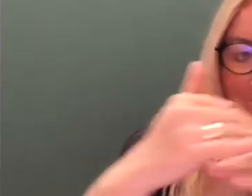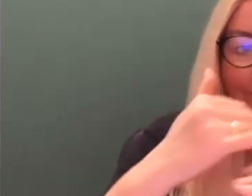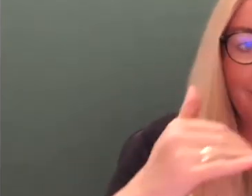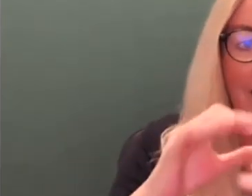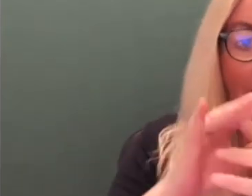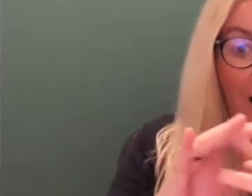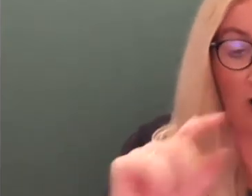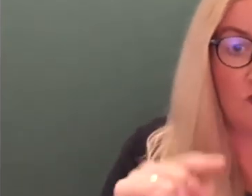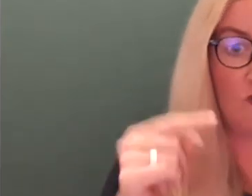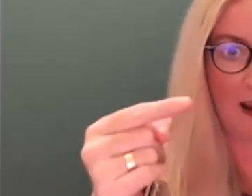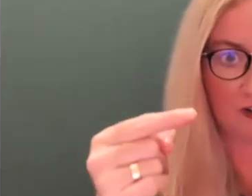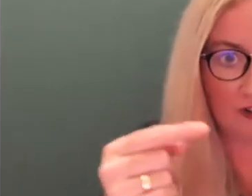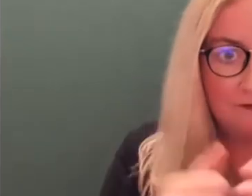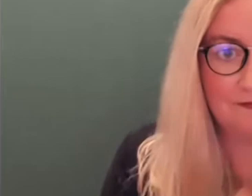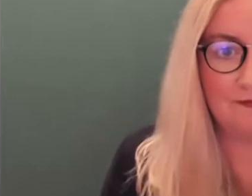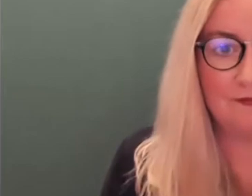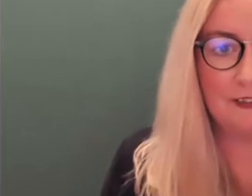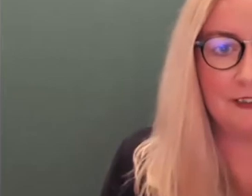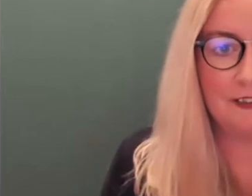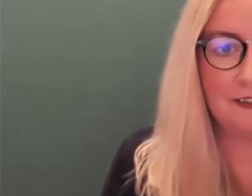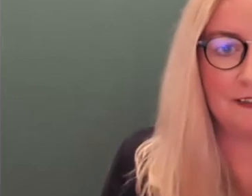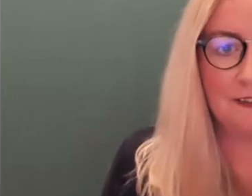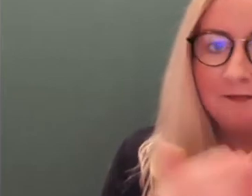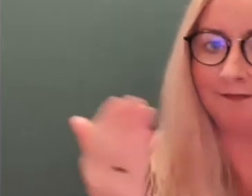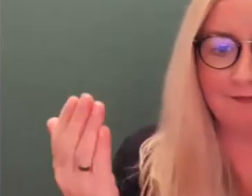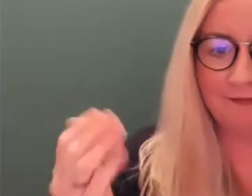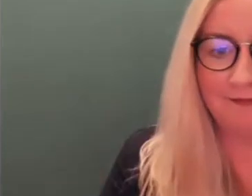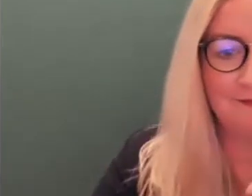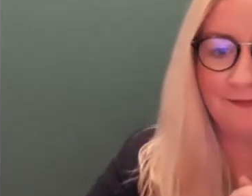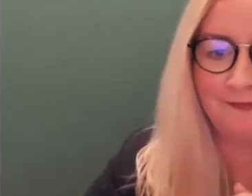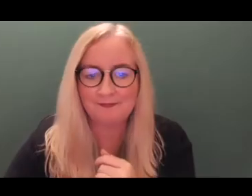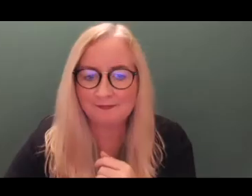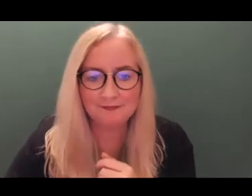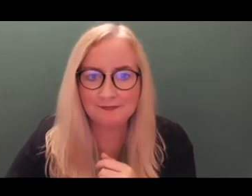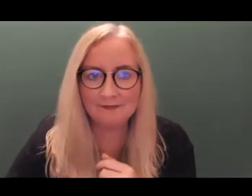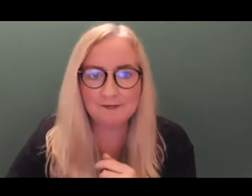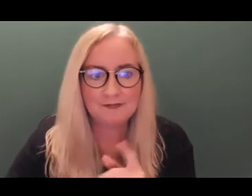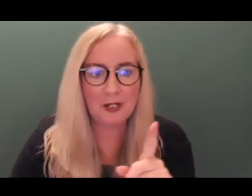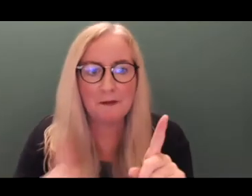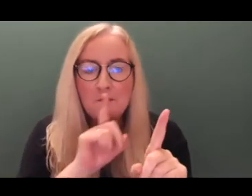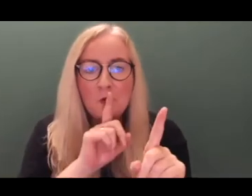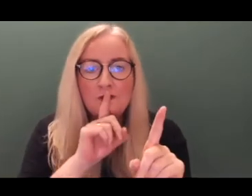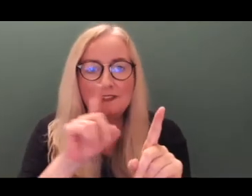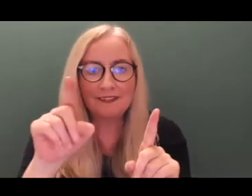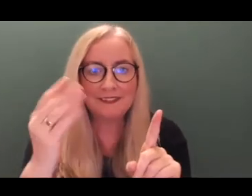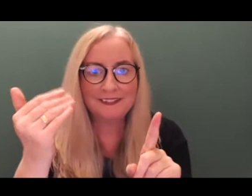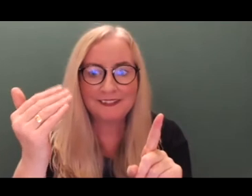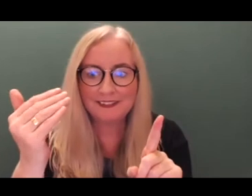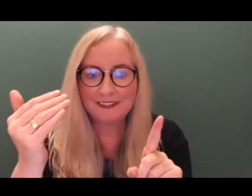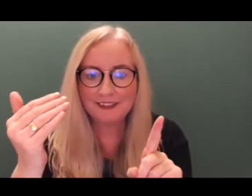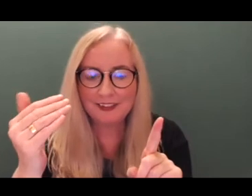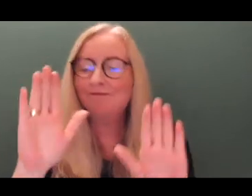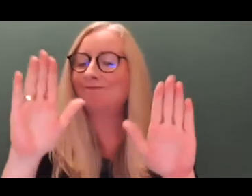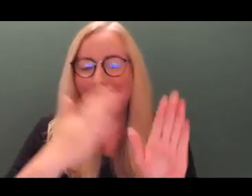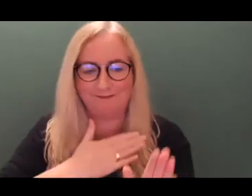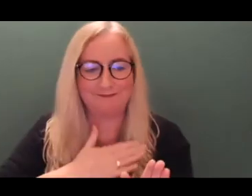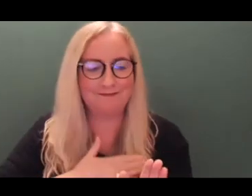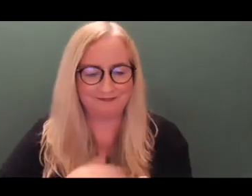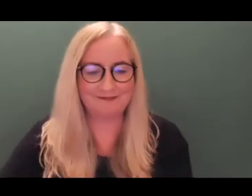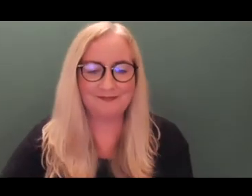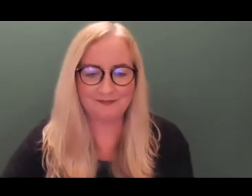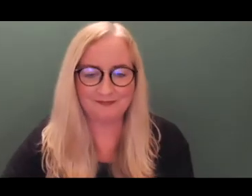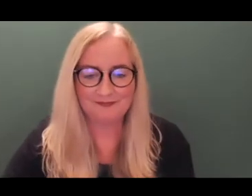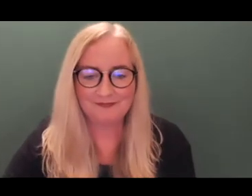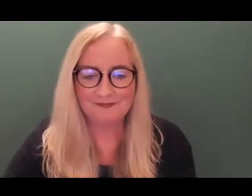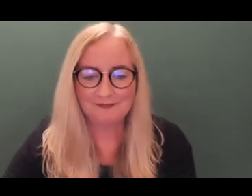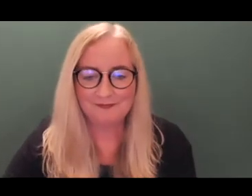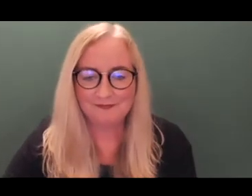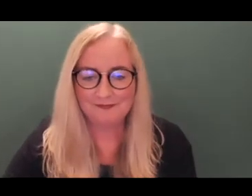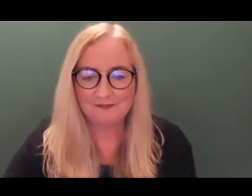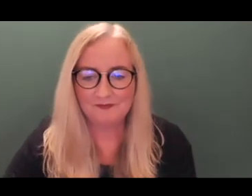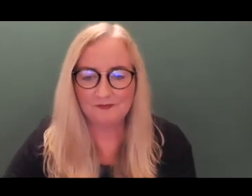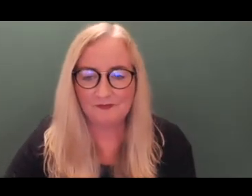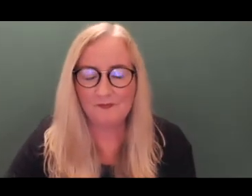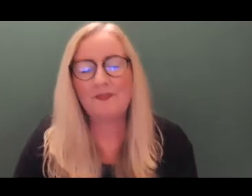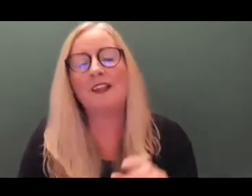: Sorry Louise, you are on mute. >>: Sorry, what I would say is I have a lot